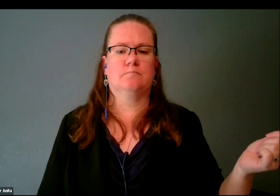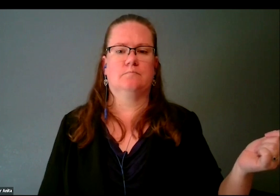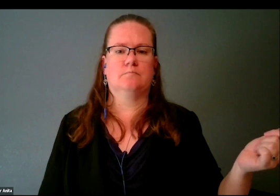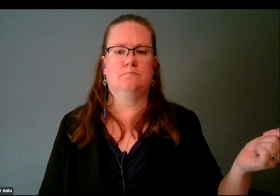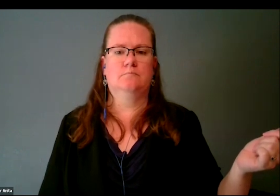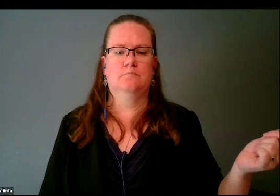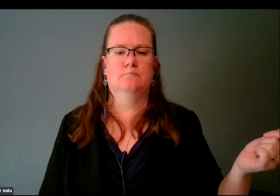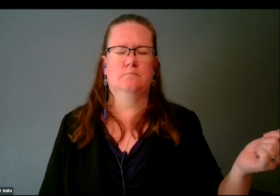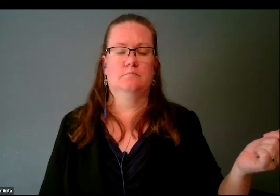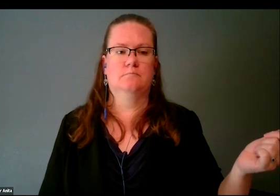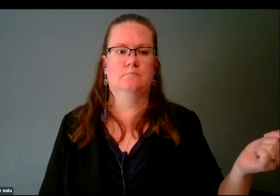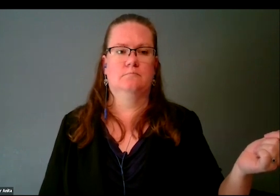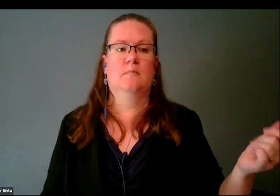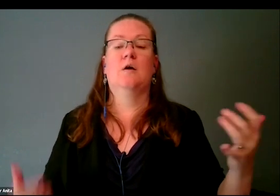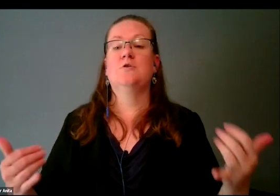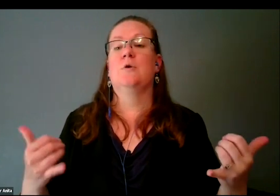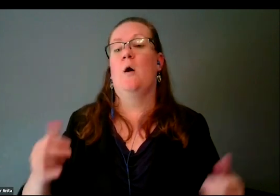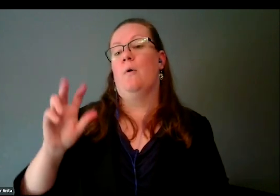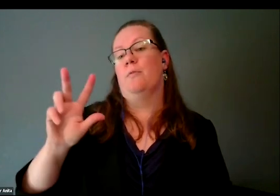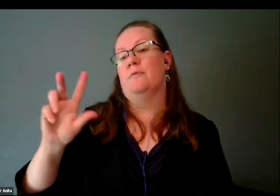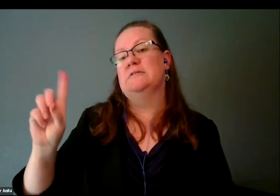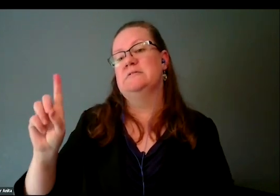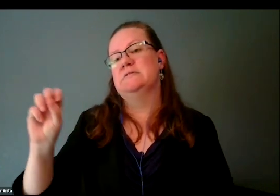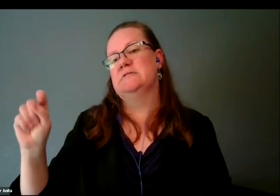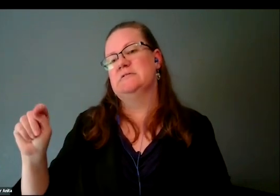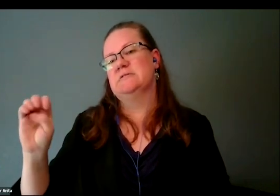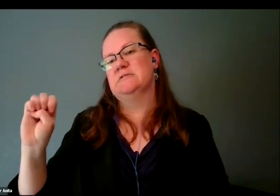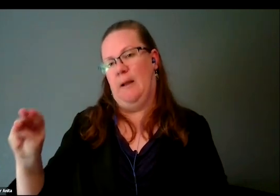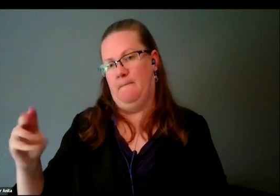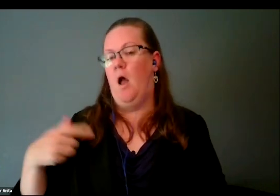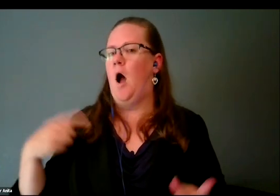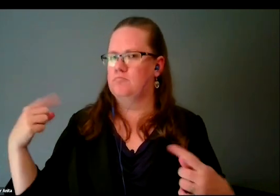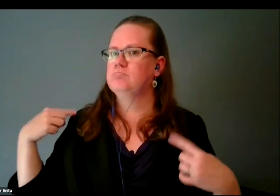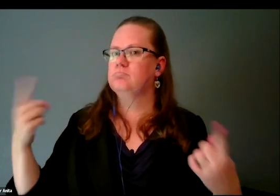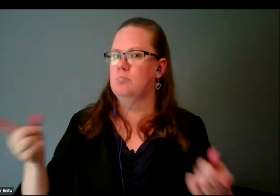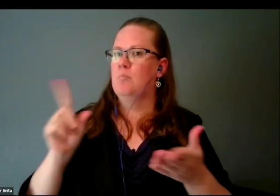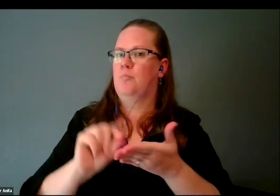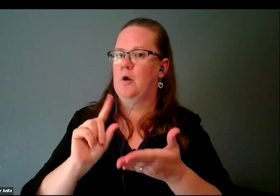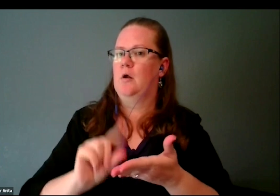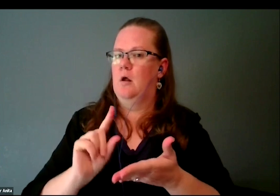3D STEM. I have done quite a bit of printing for 3D STEM, and these are great.